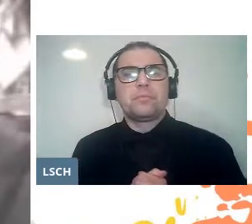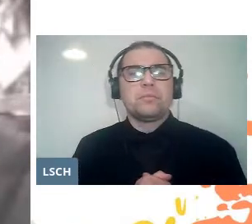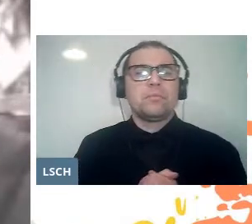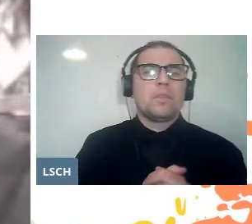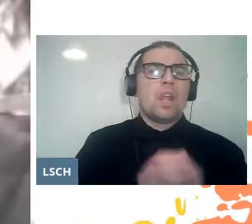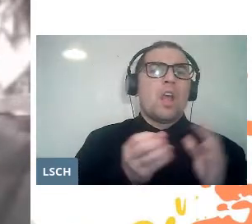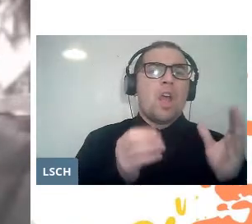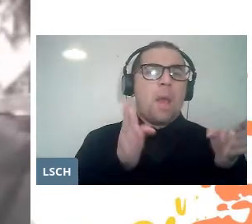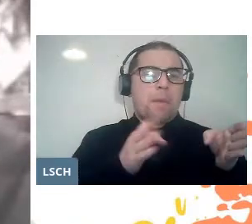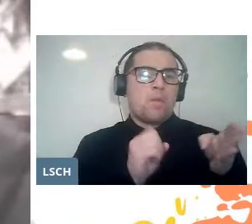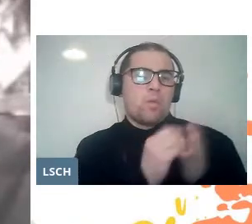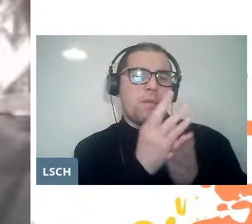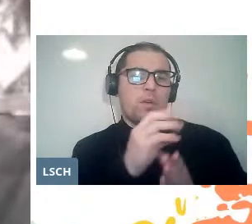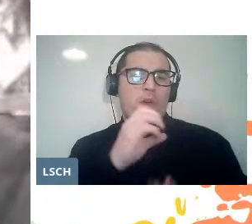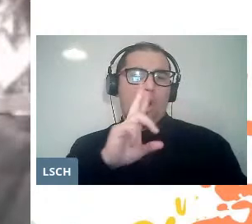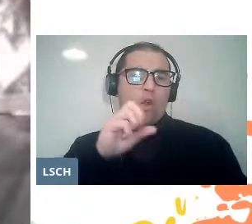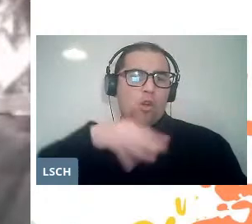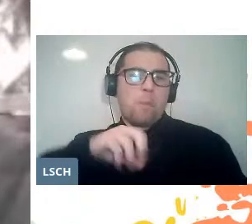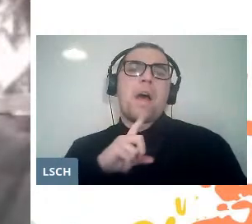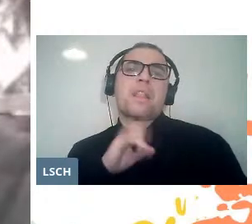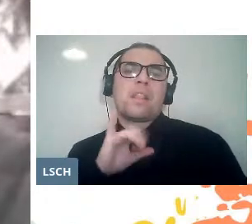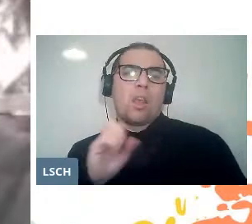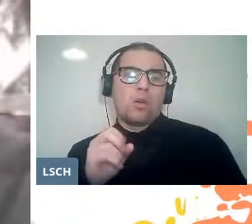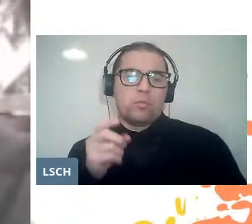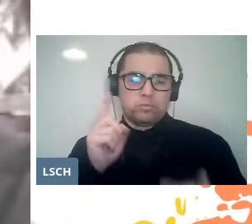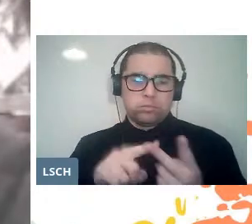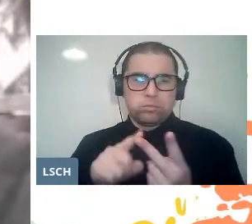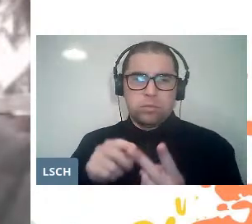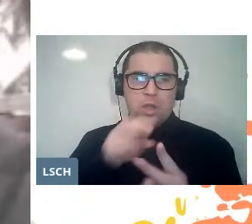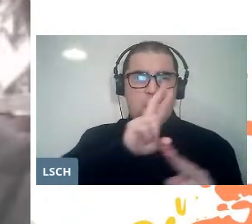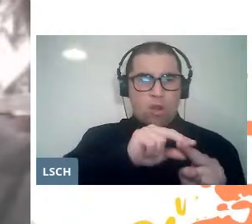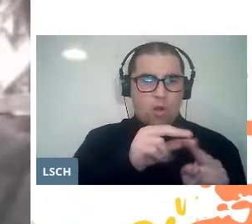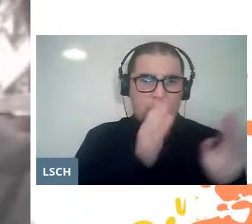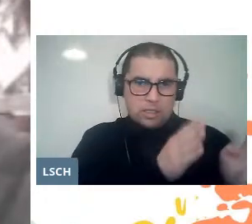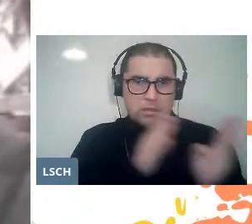we have undoubtedly already experienced an increase in all senses,